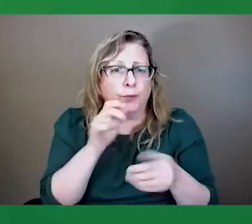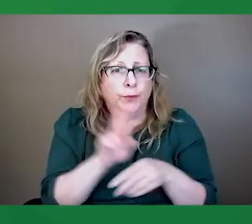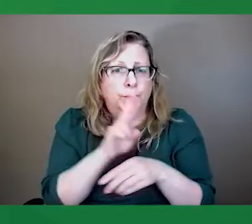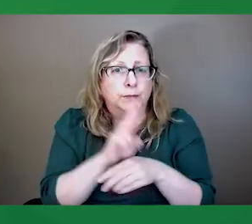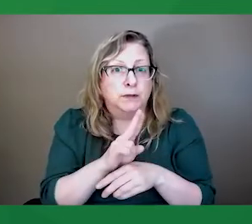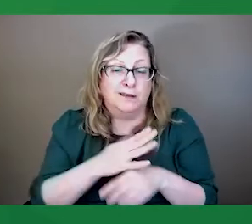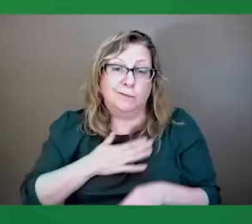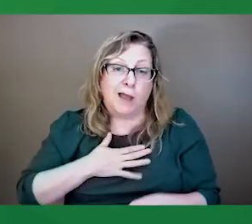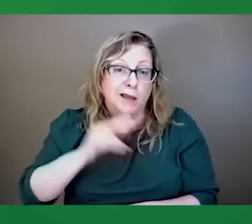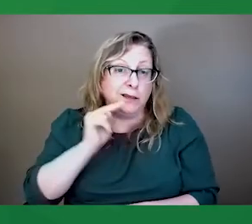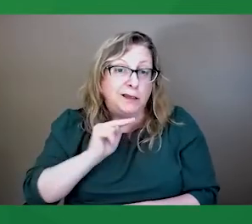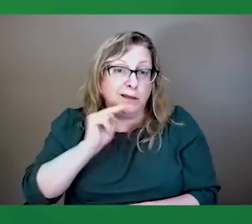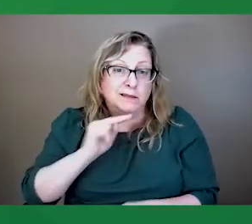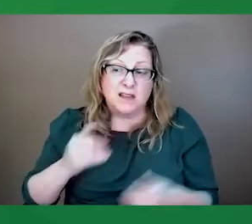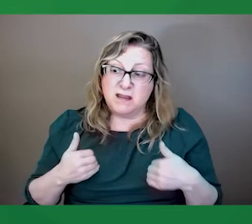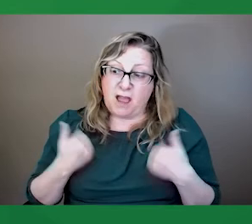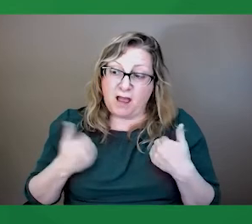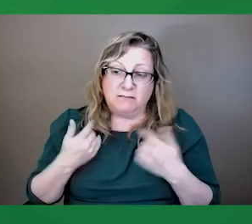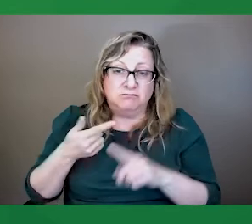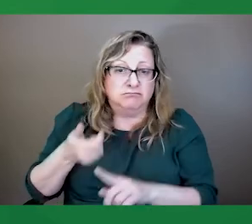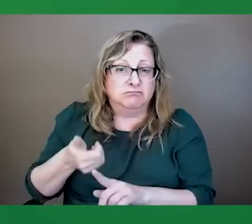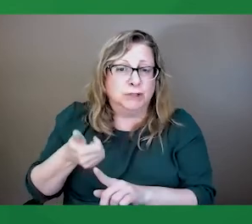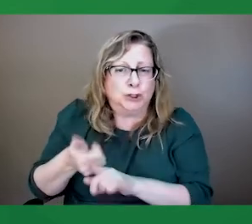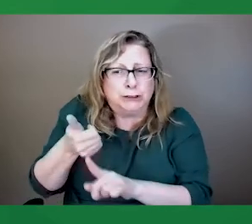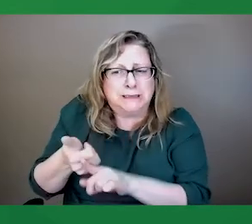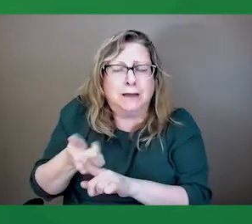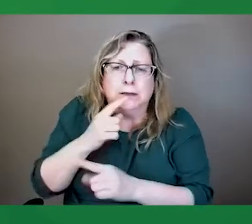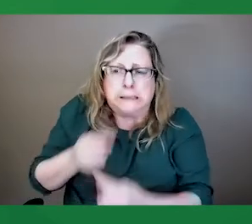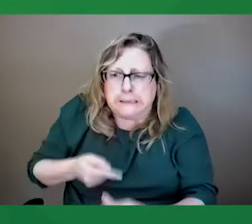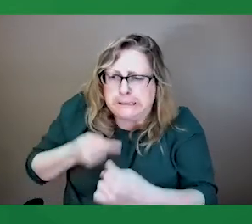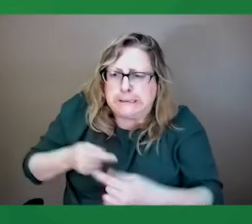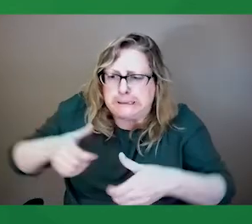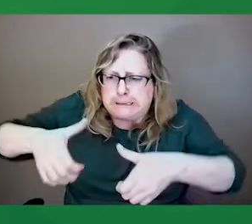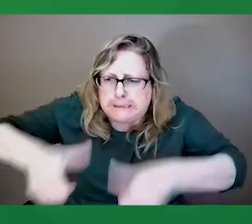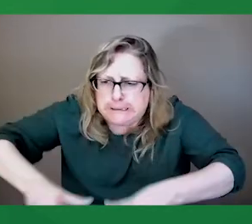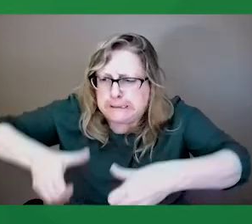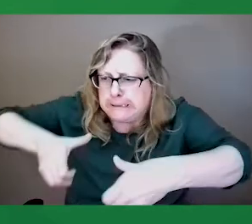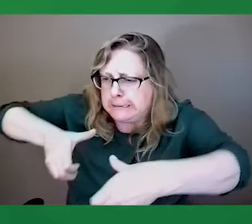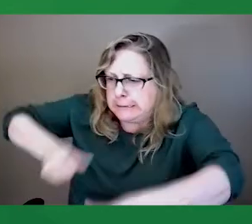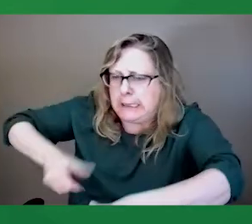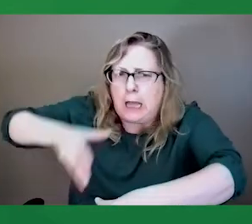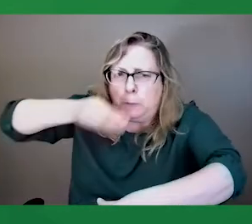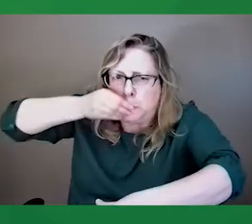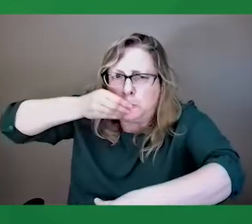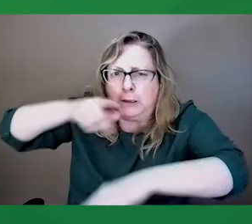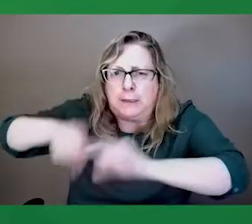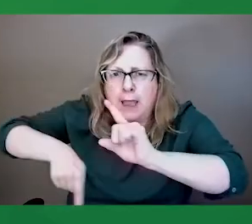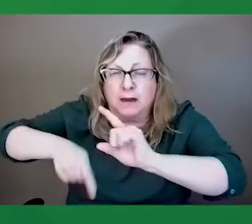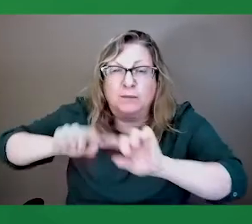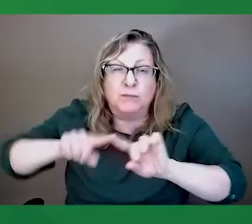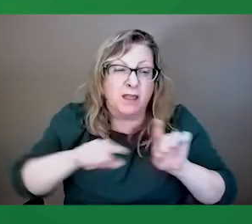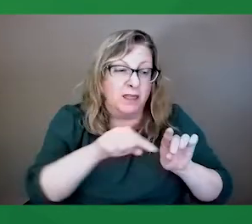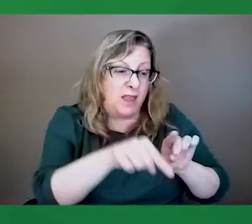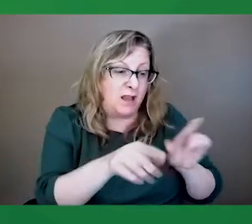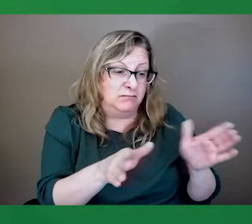who typically finds it hard to seal air tight containers 'cause they're just really hard. In this case you can just press down on it.